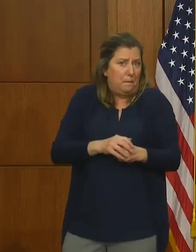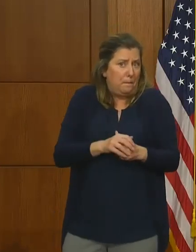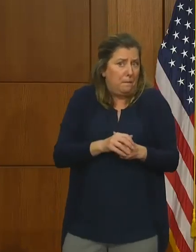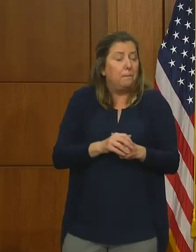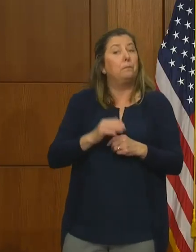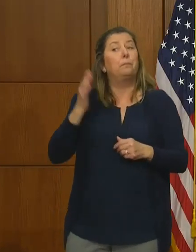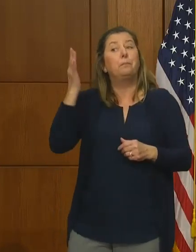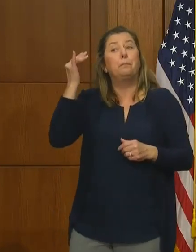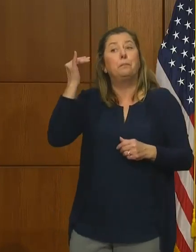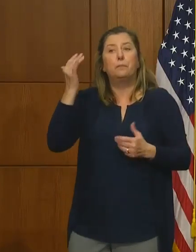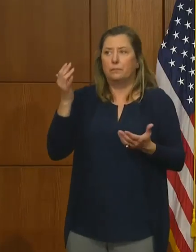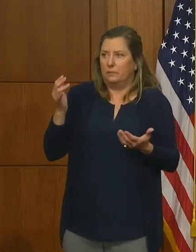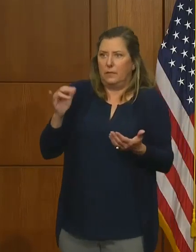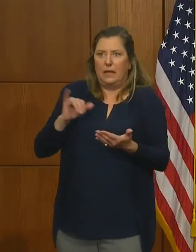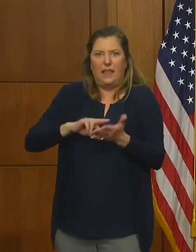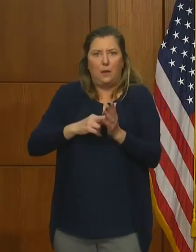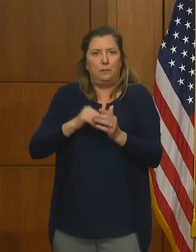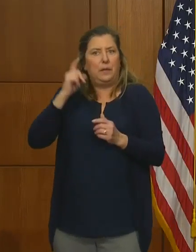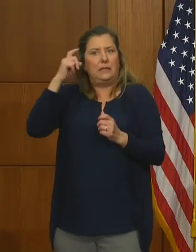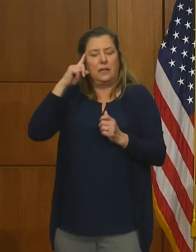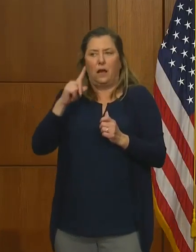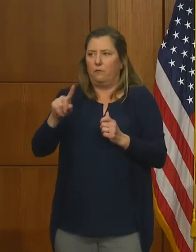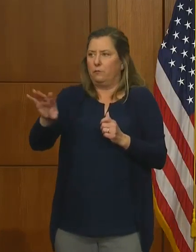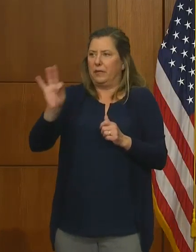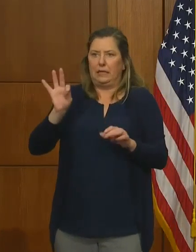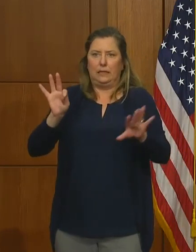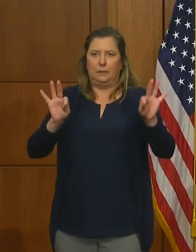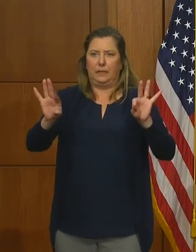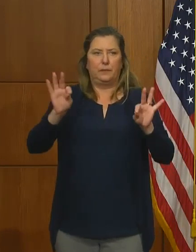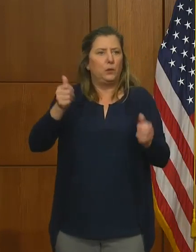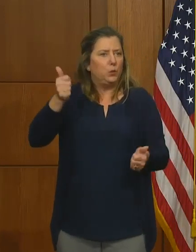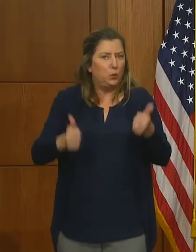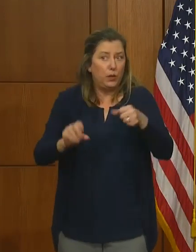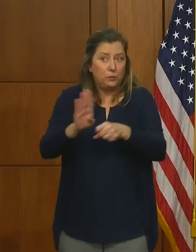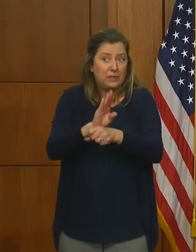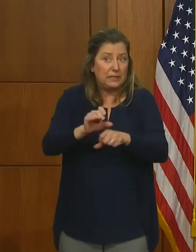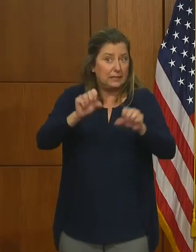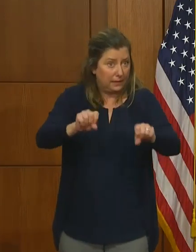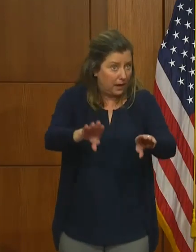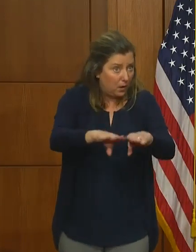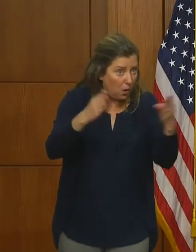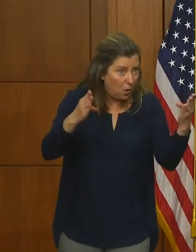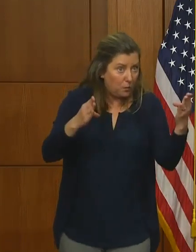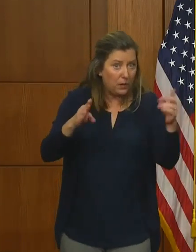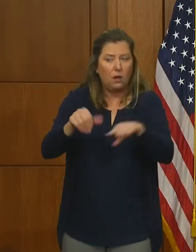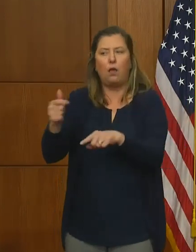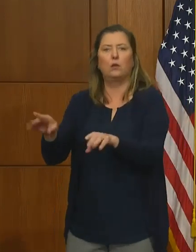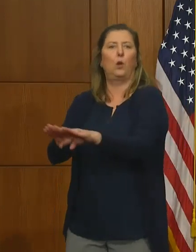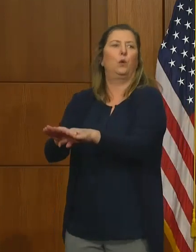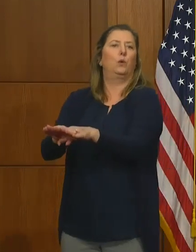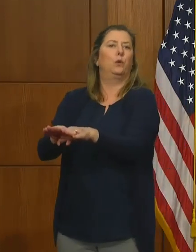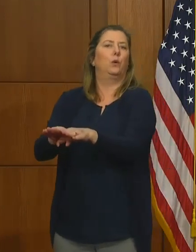NEVER CLOSED. AND THE REASON WAS THIS. THAT WOULD BE THE GOVERNMENT PICKING VERY